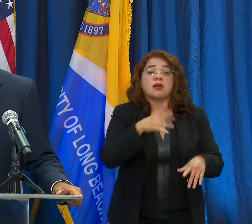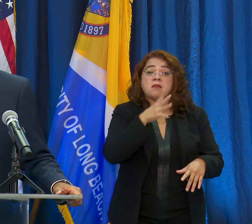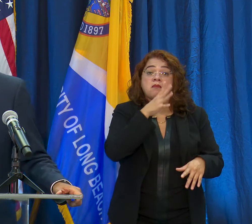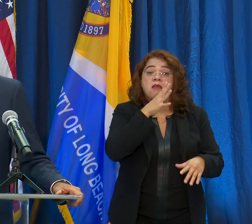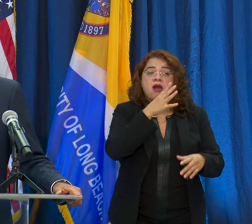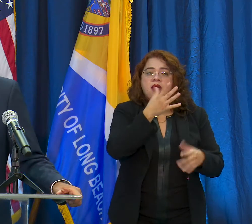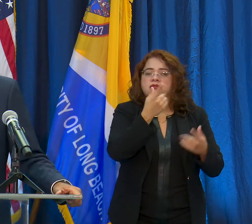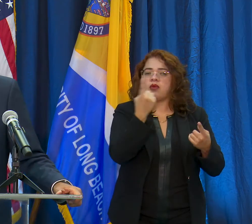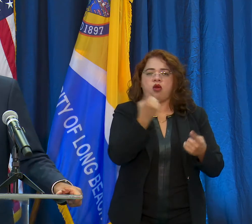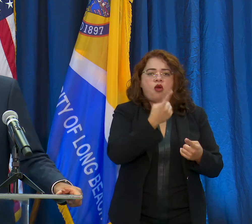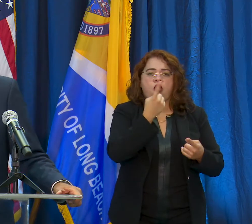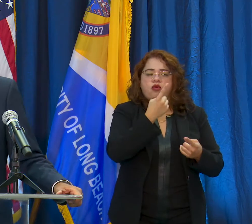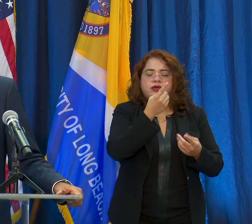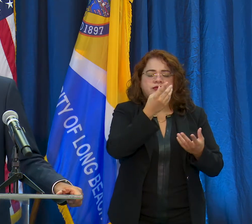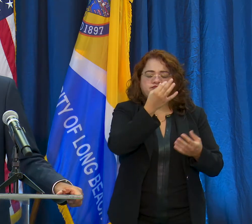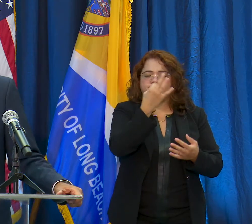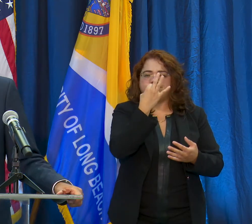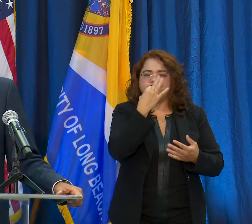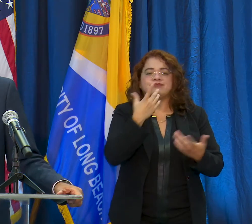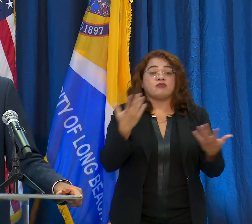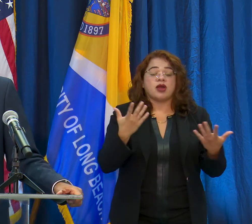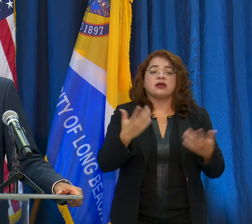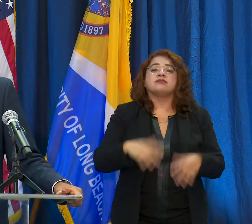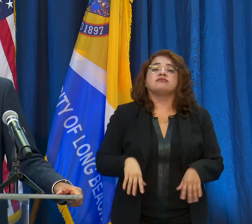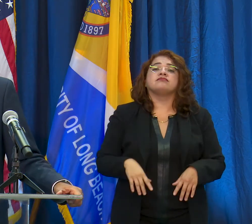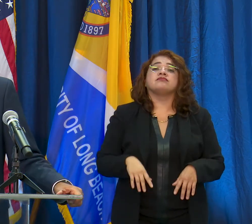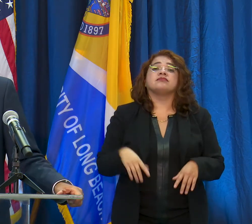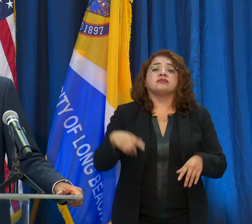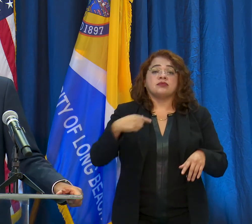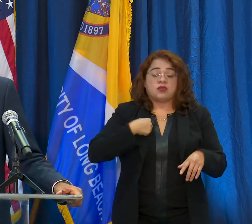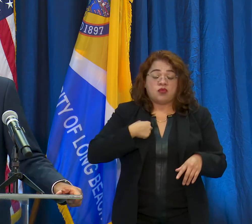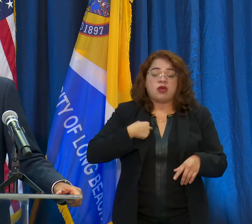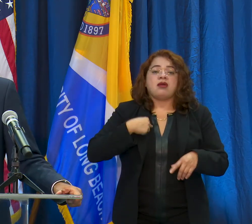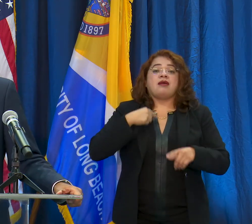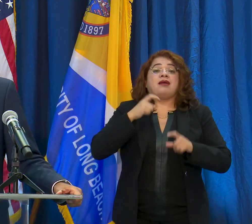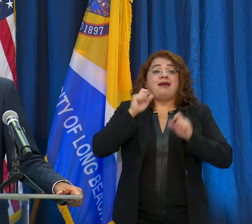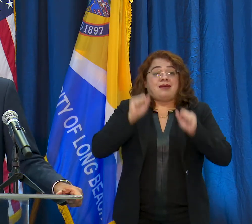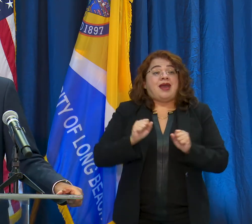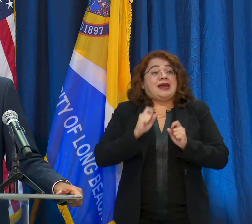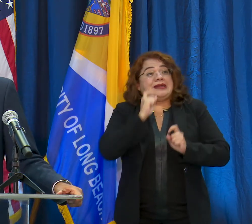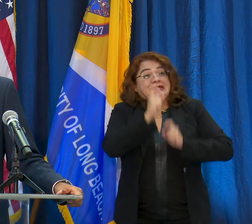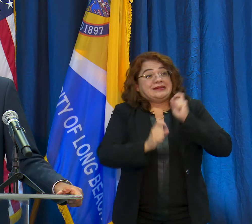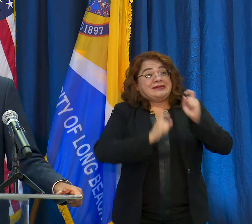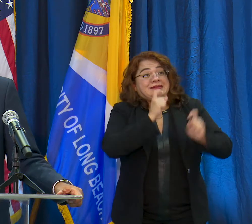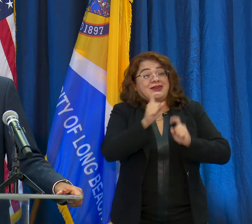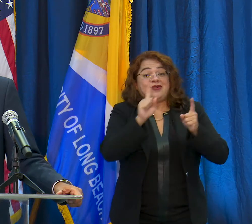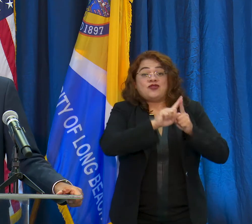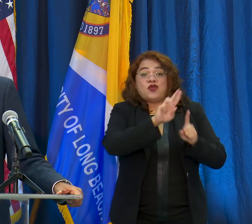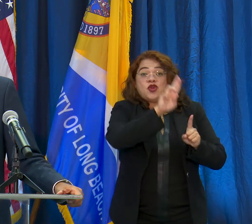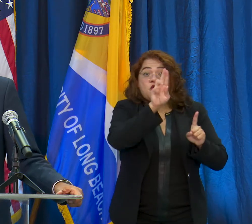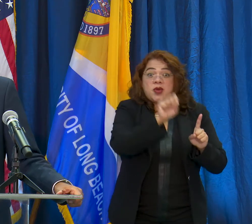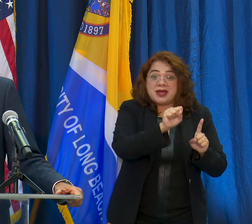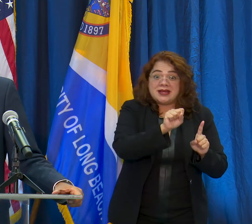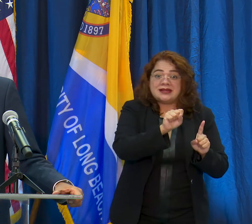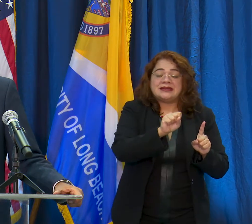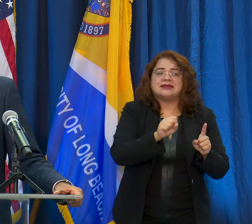be able to give back to our country what our country has given to us, and that's why both my brother and I have always been close